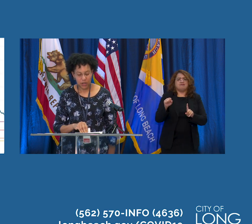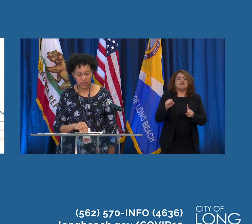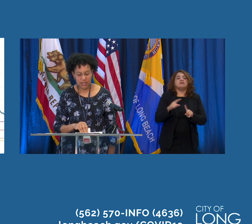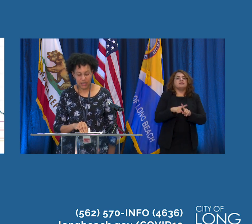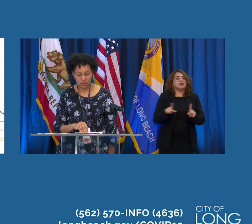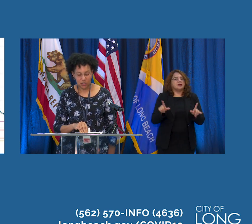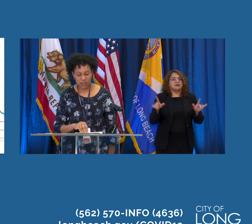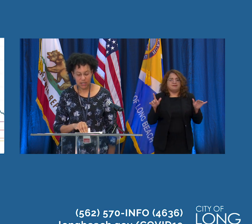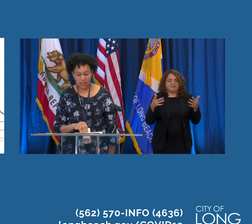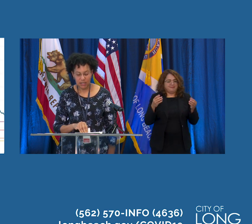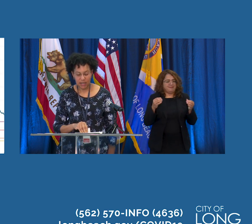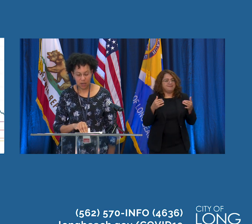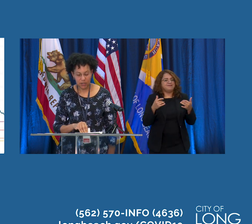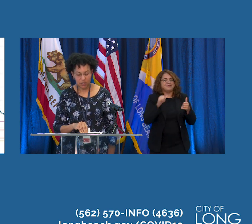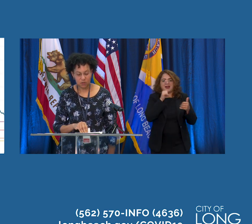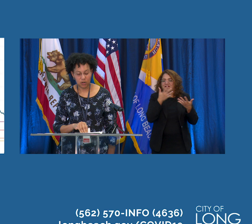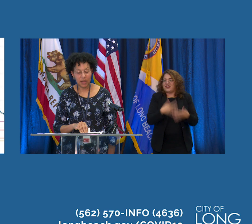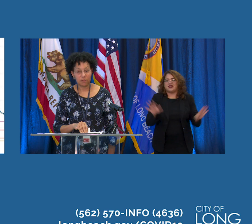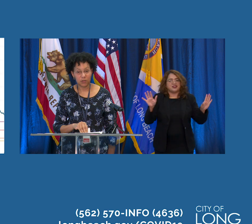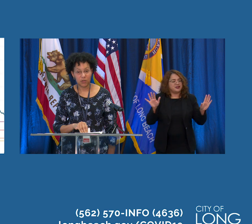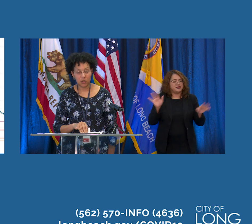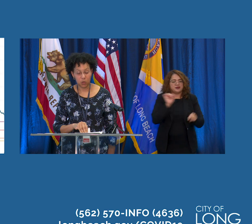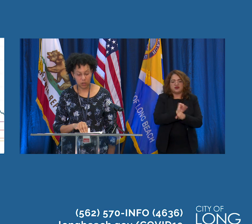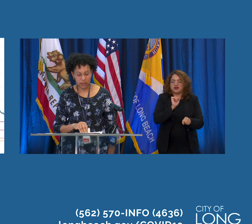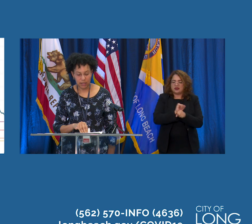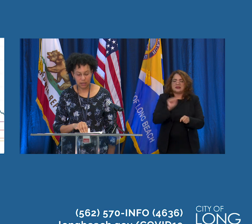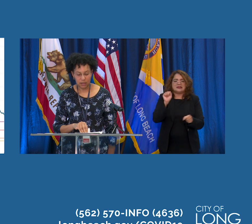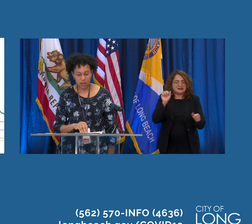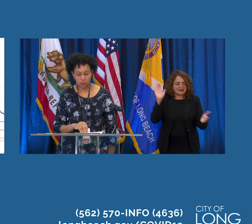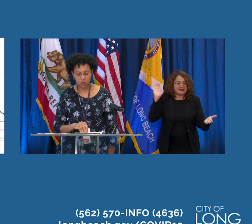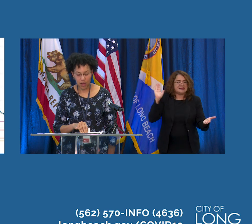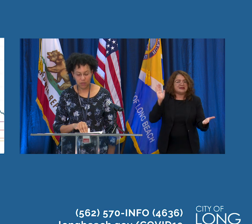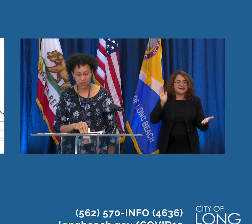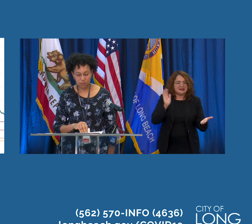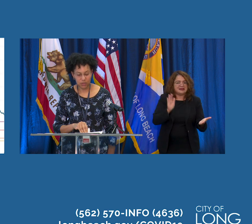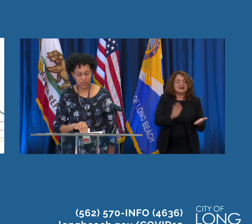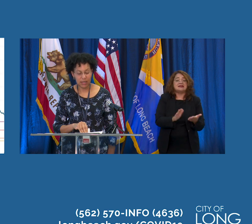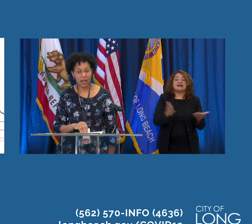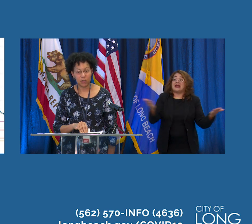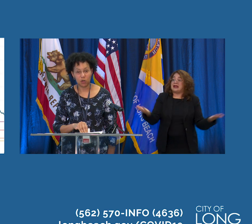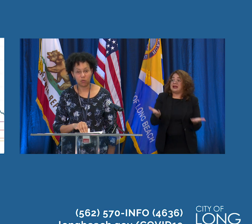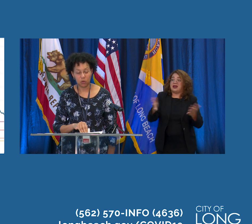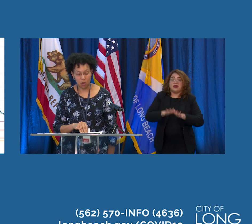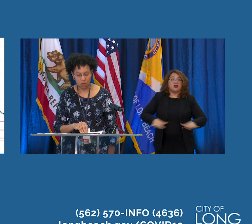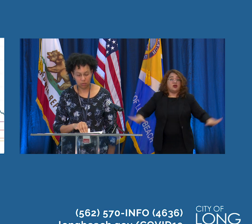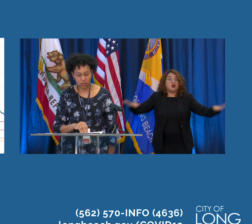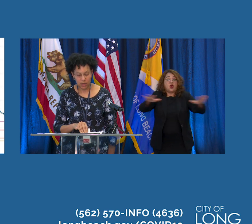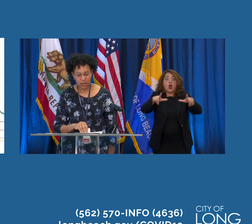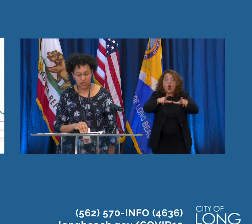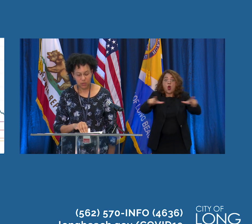We are the second largest city in the county, so our efforts locally help drive the numbers in the county overall.